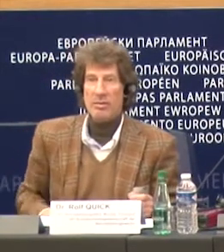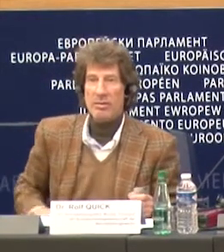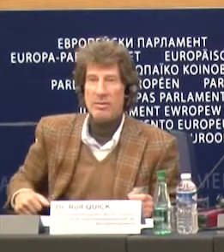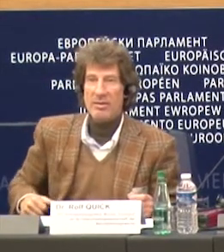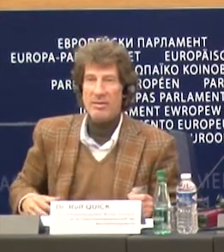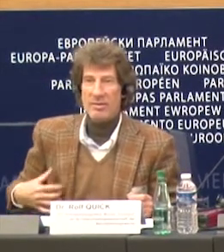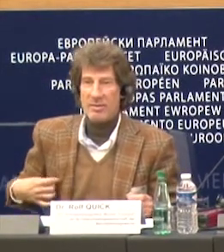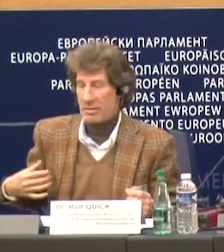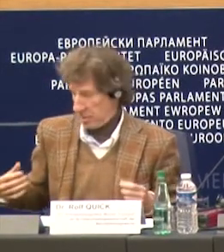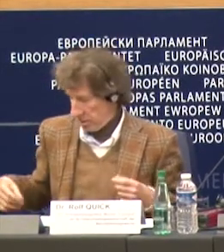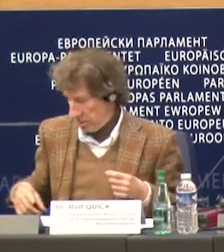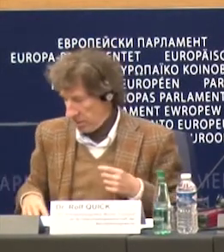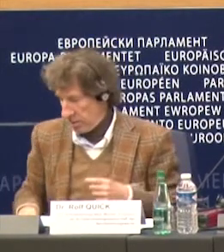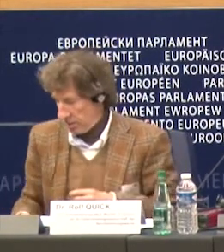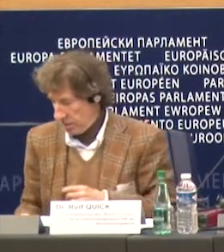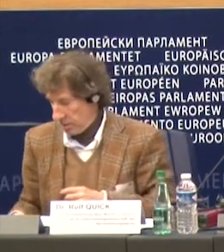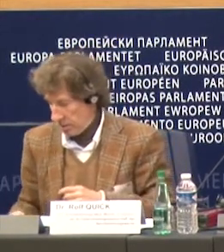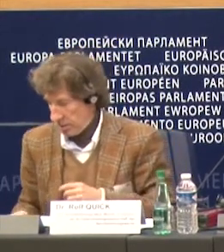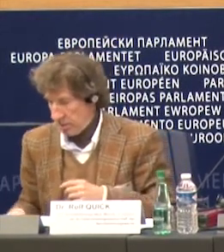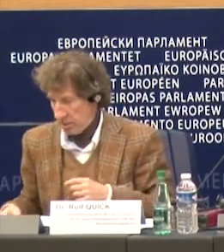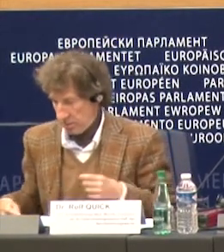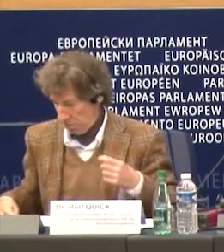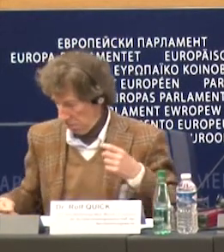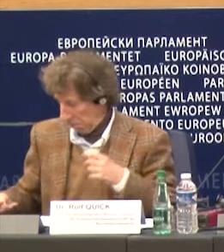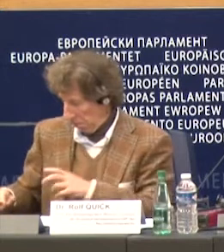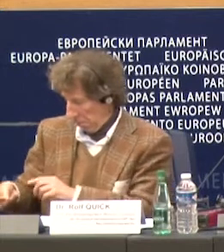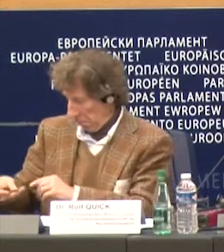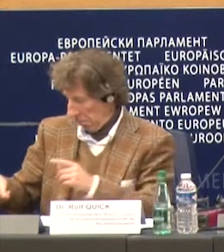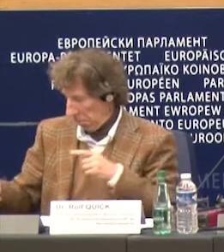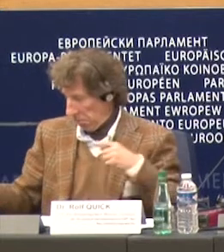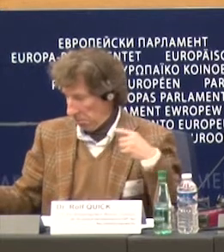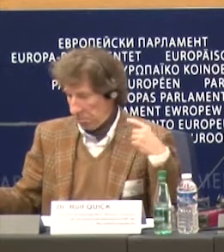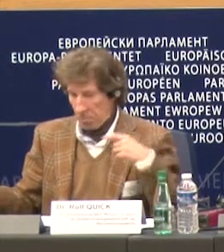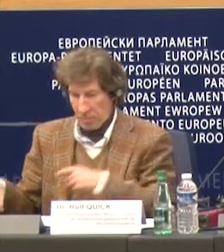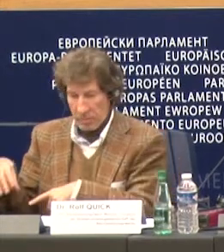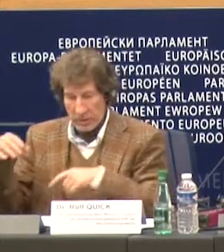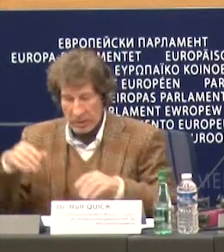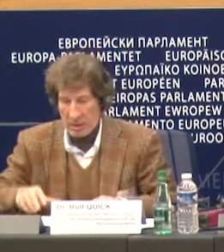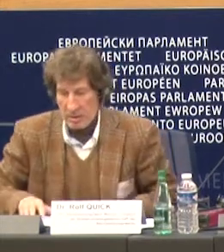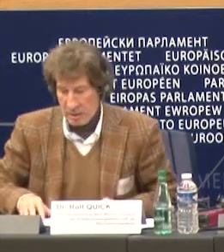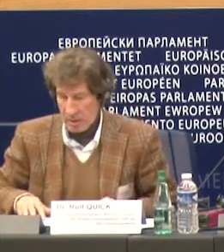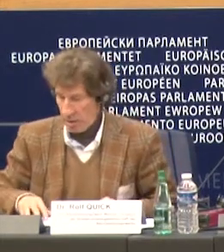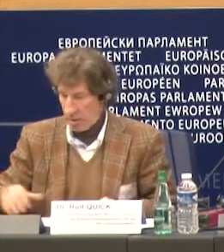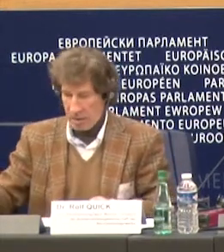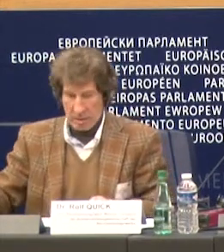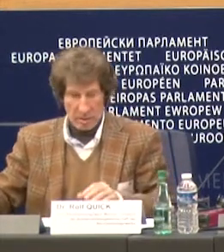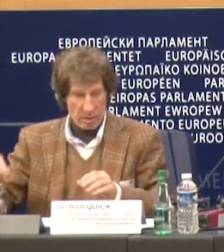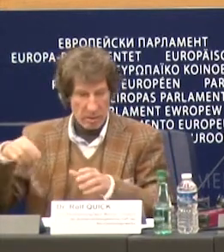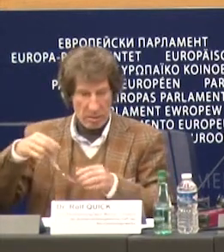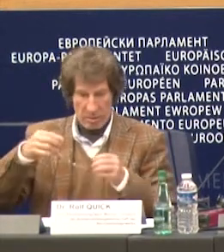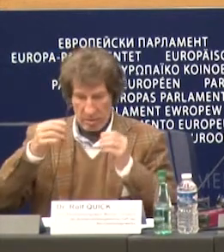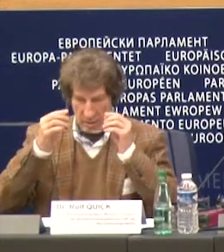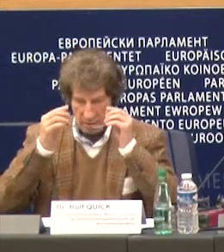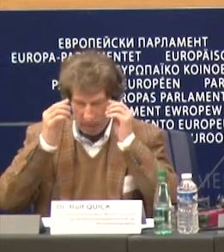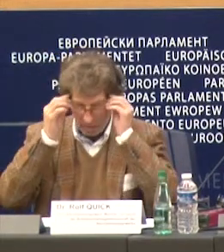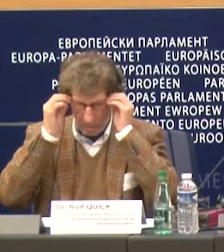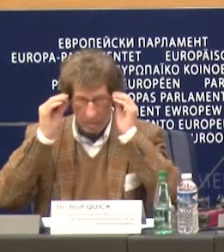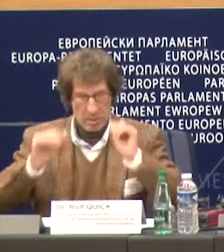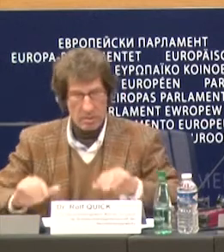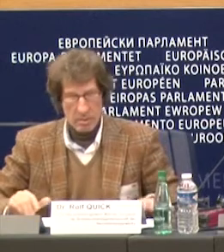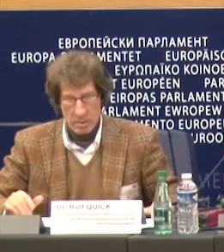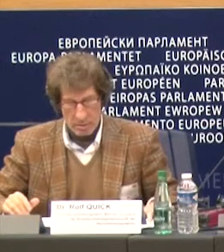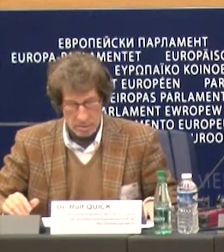I would like to ask Edwin de Vos to talk more about the situation in the Netherlands. Policy to design